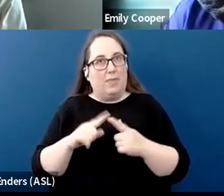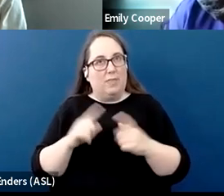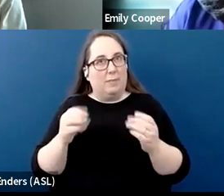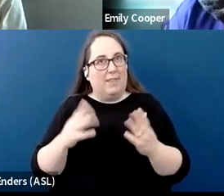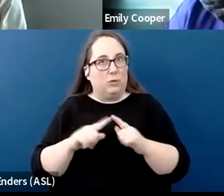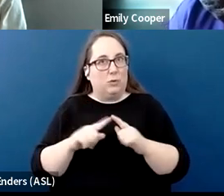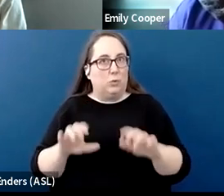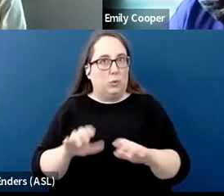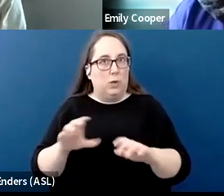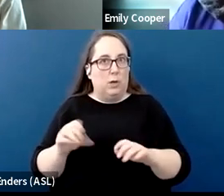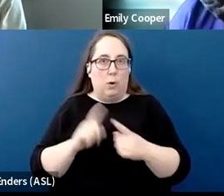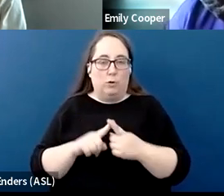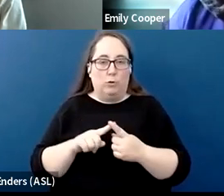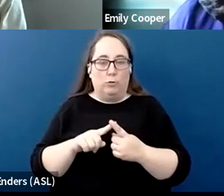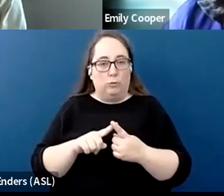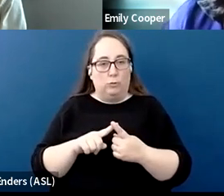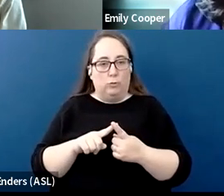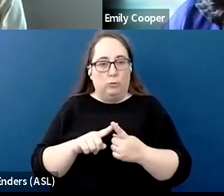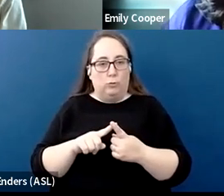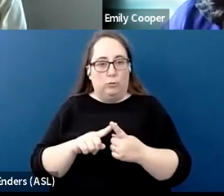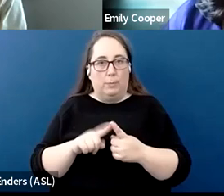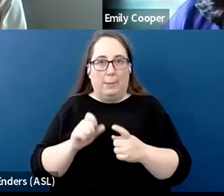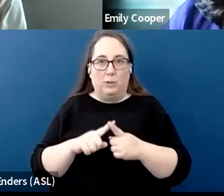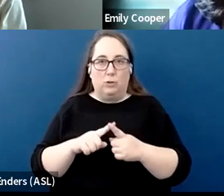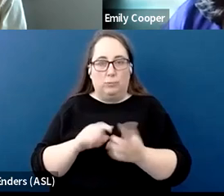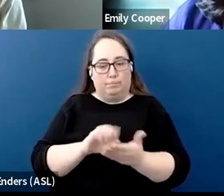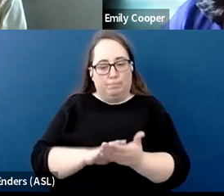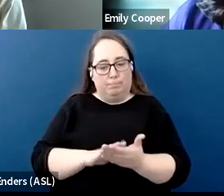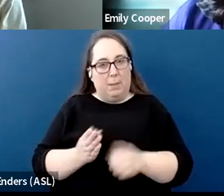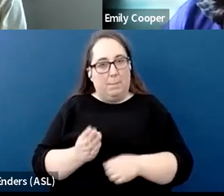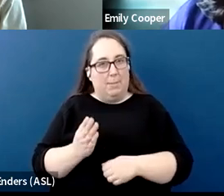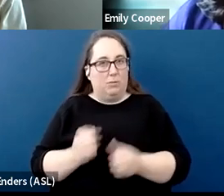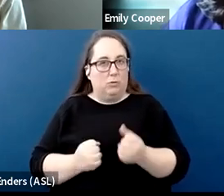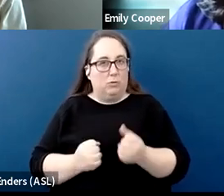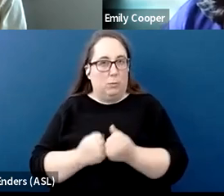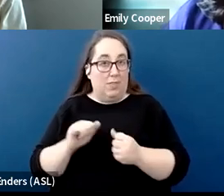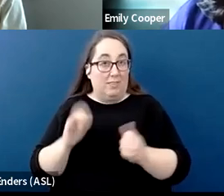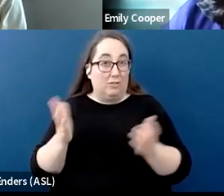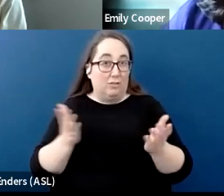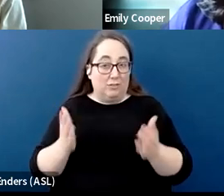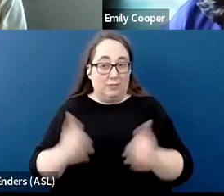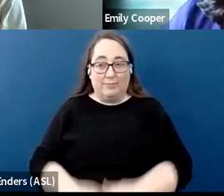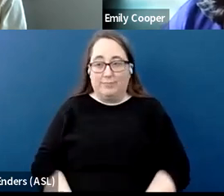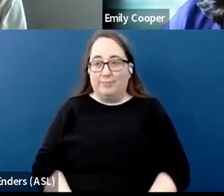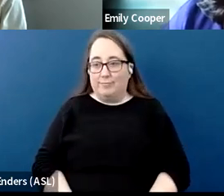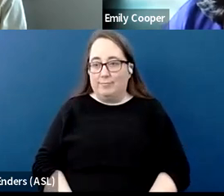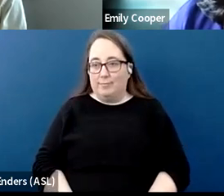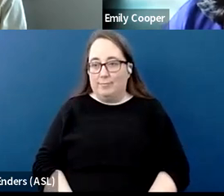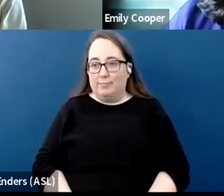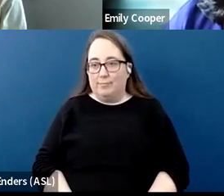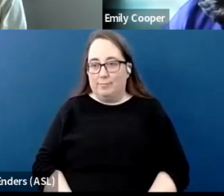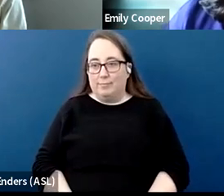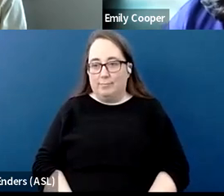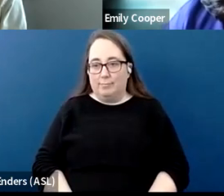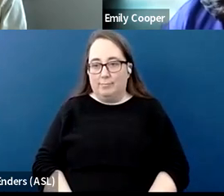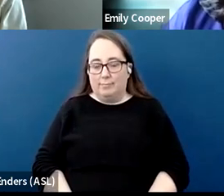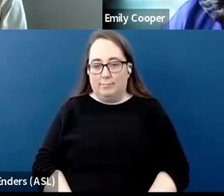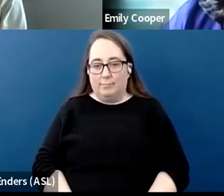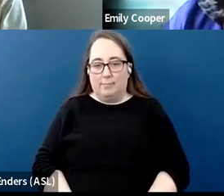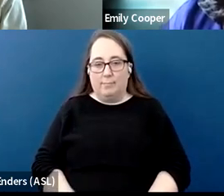caregiver can do grocery shopping and stop every single week and have a schedule with the client.